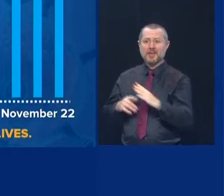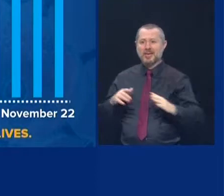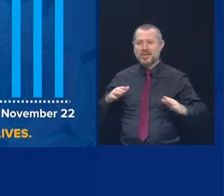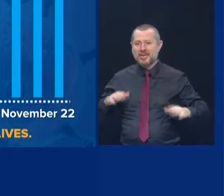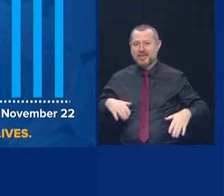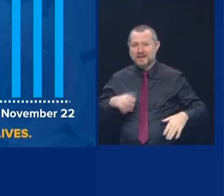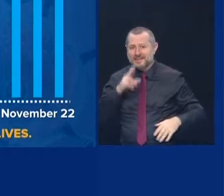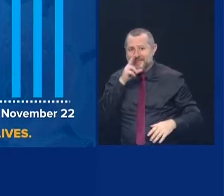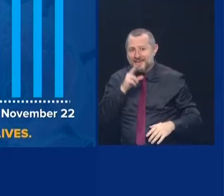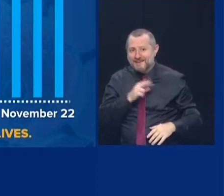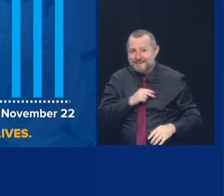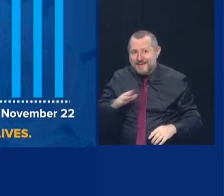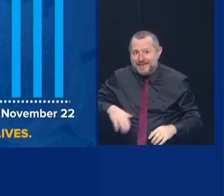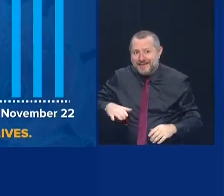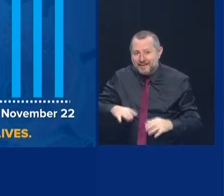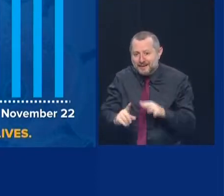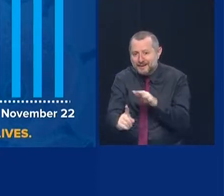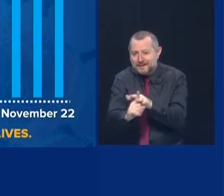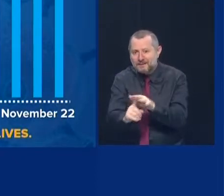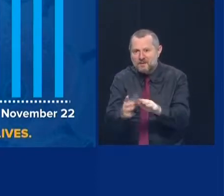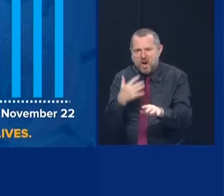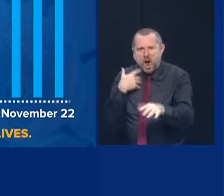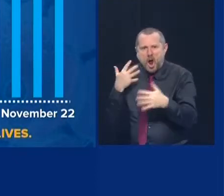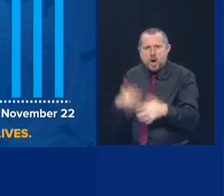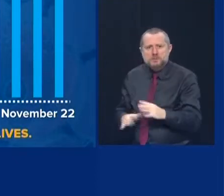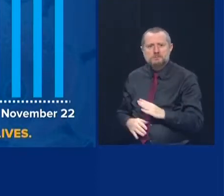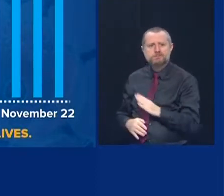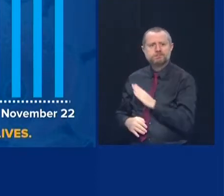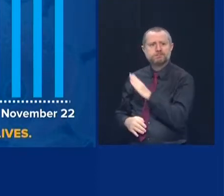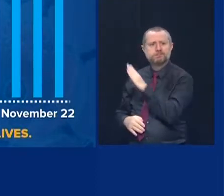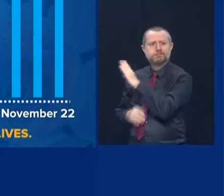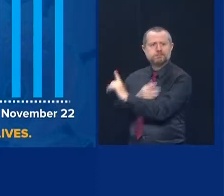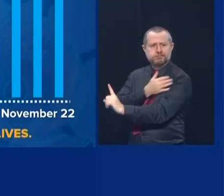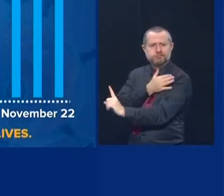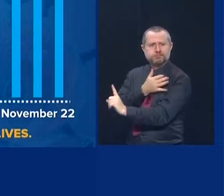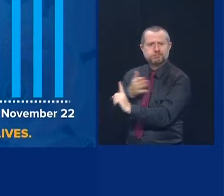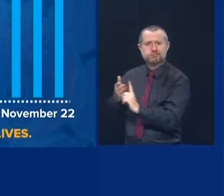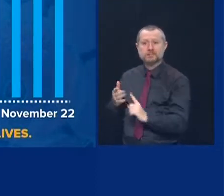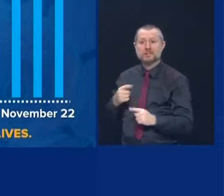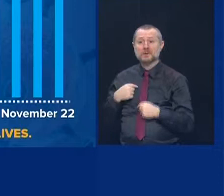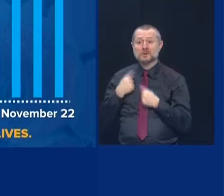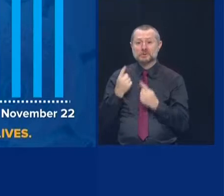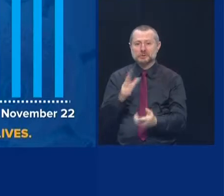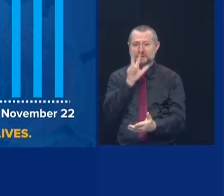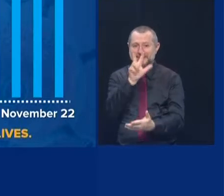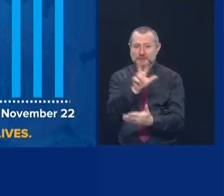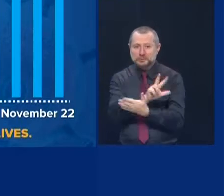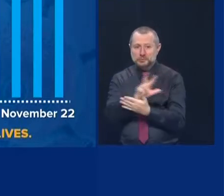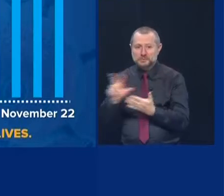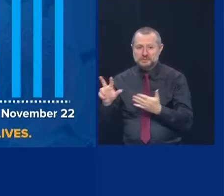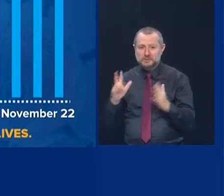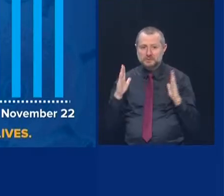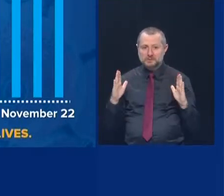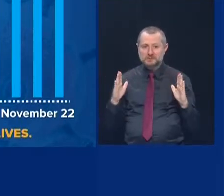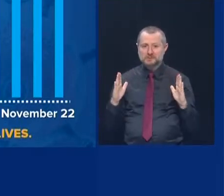DYNAMICS AND FACTS. FIRST, WE ARE ALREADY IN A BAD PERIOD. BEFORE YOU GET TO THANKSGIVING,